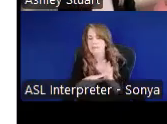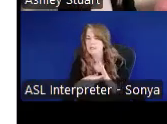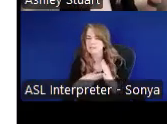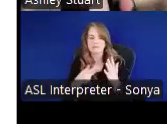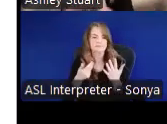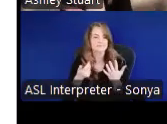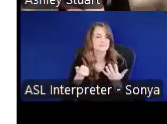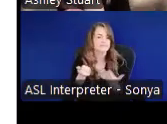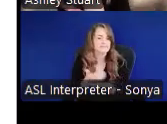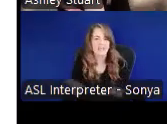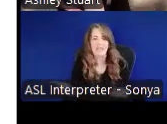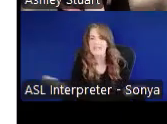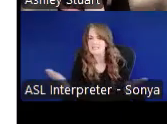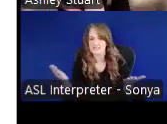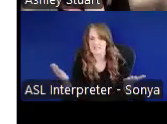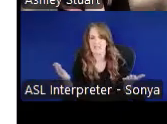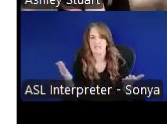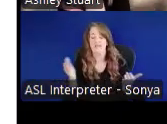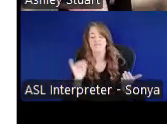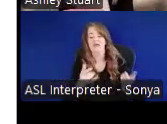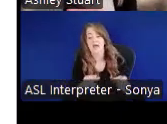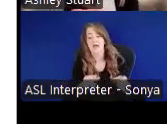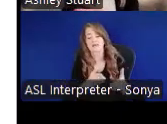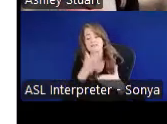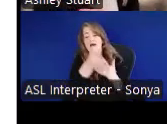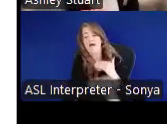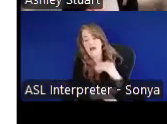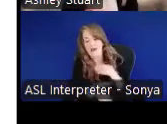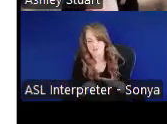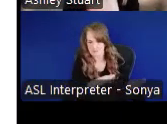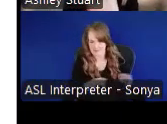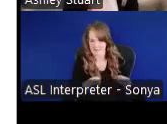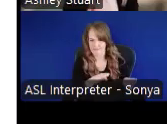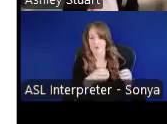follow a behavior that's going to increase the likelihood of